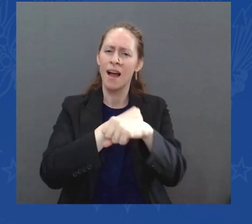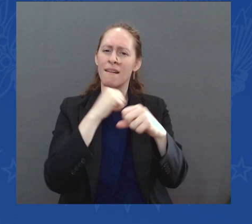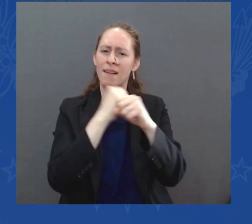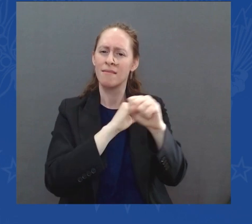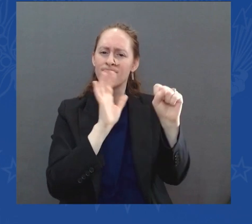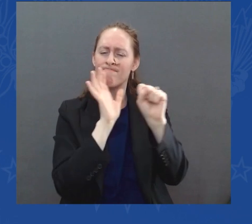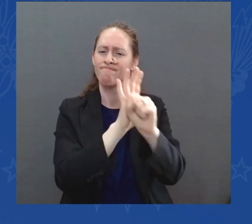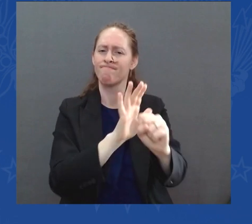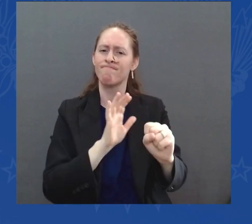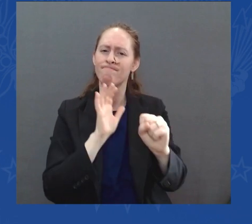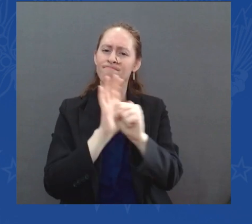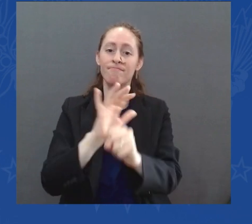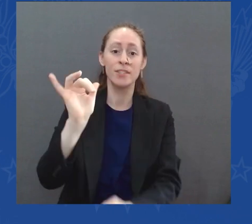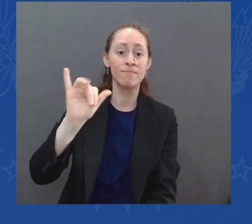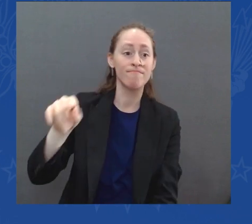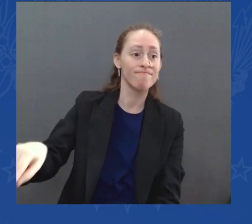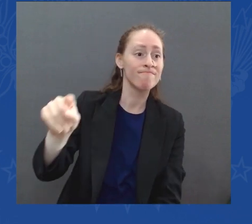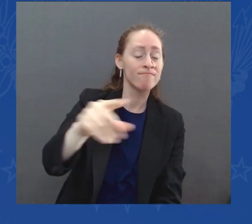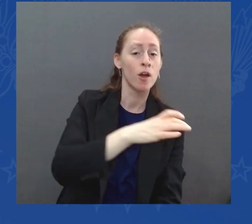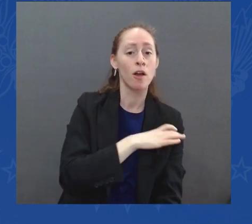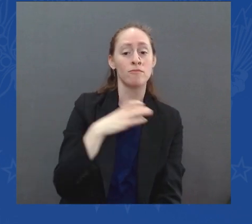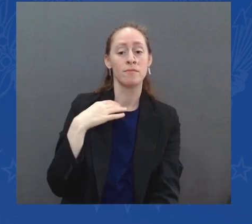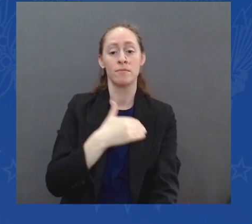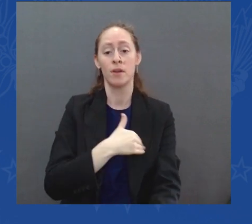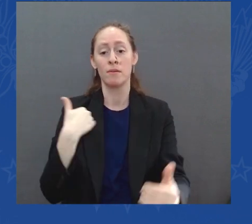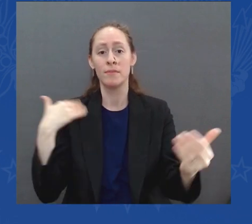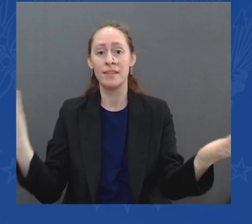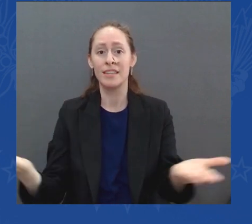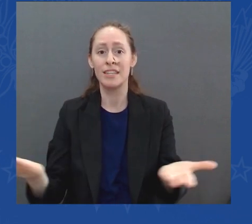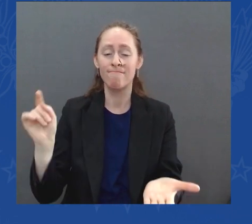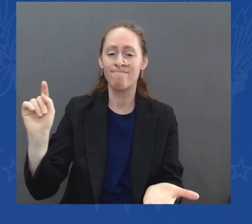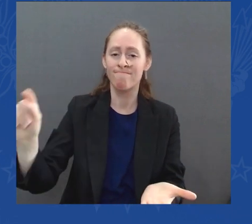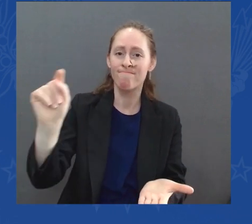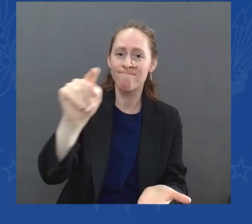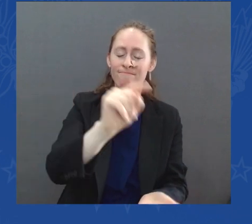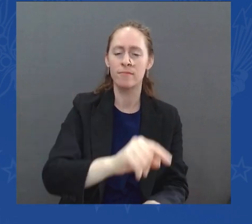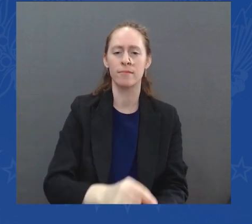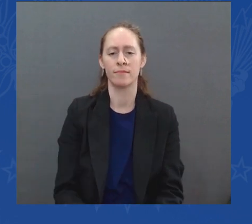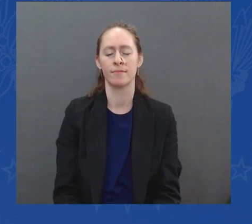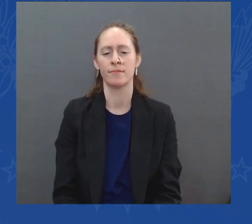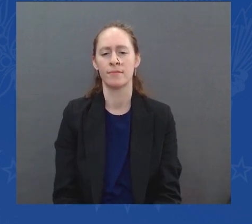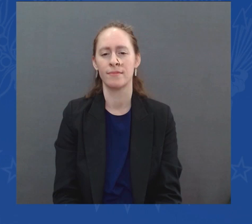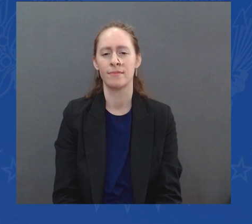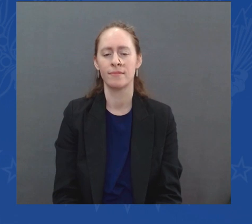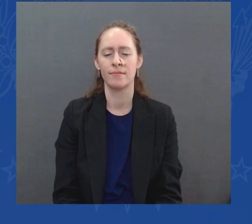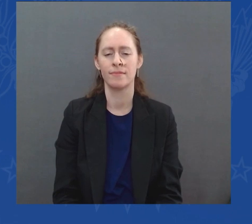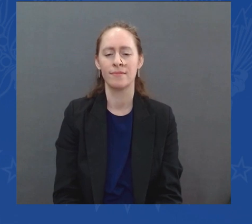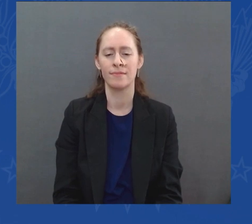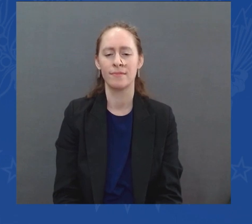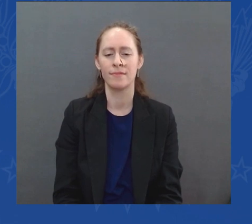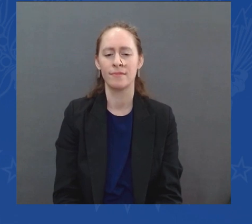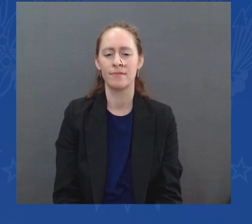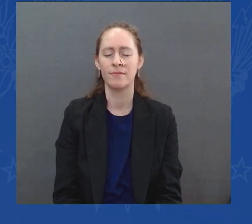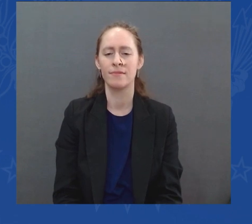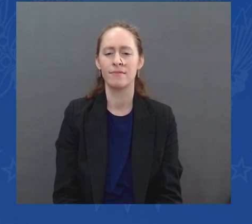And because of someone who was instrumental in this bill when she was a senator and someone my great grandmother